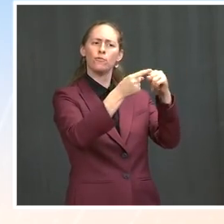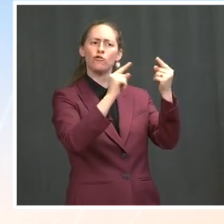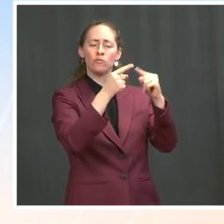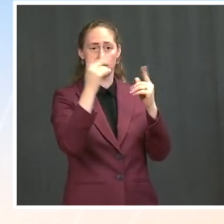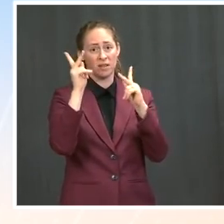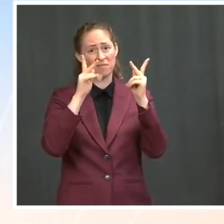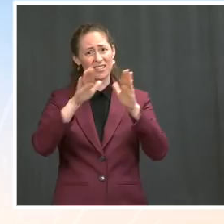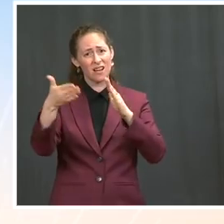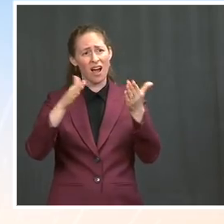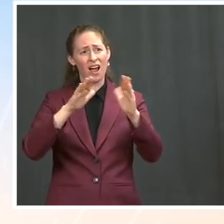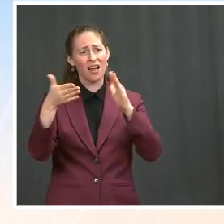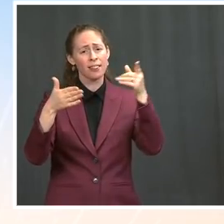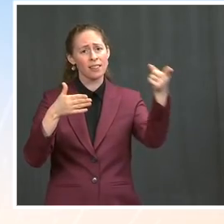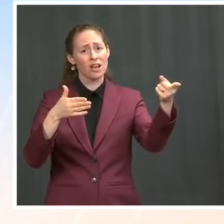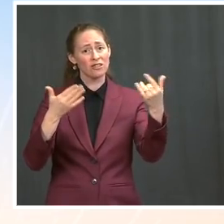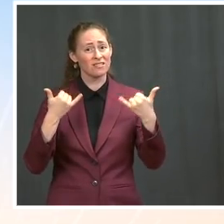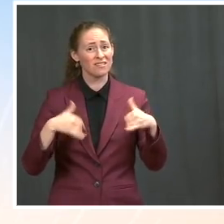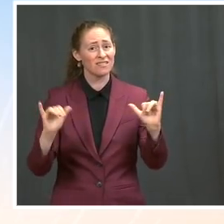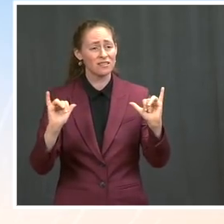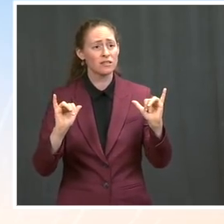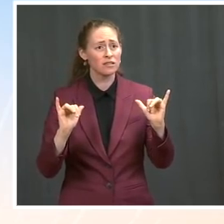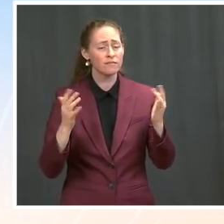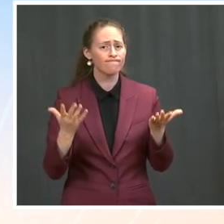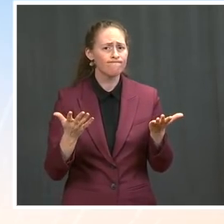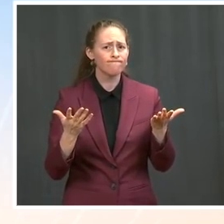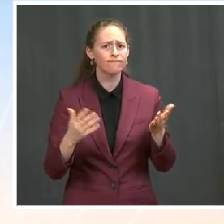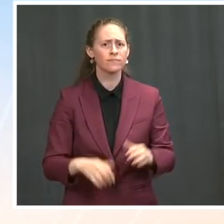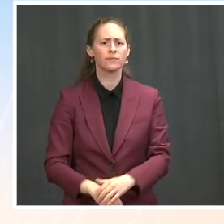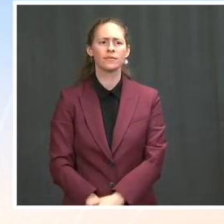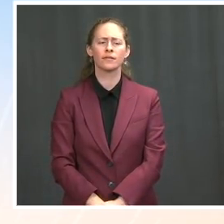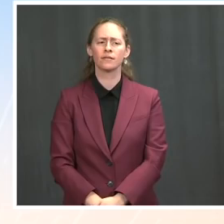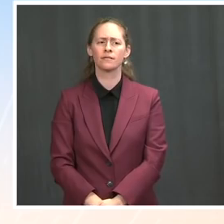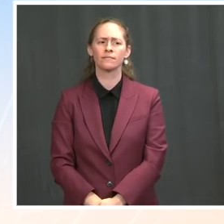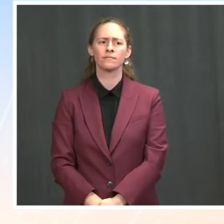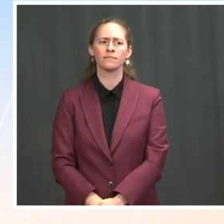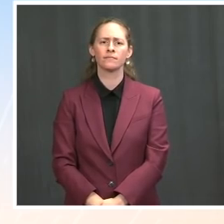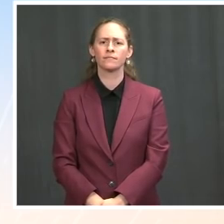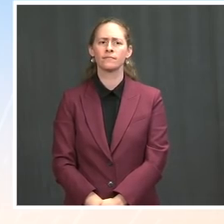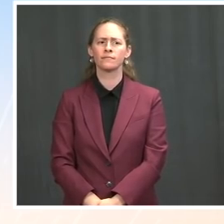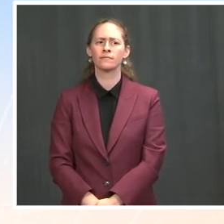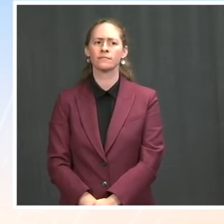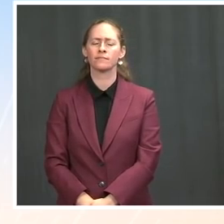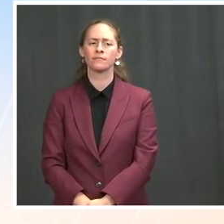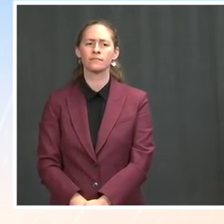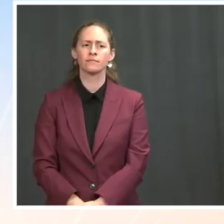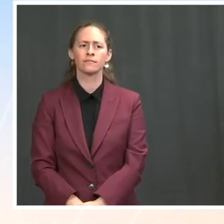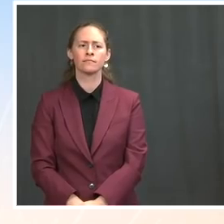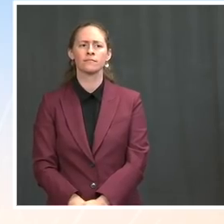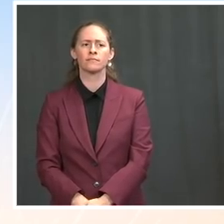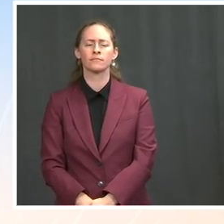And, emotionally, we are in a bad situation. Ms. Psaki: Understood. Well, I know that President Ghani